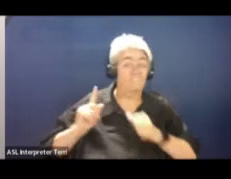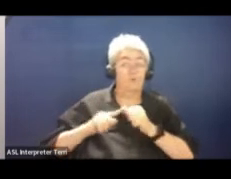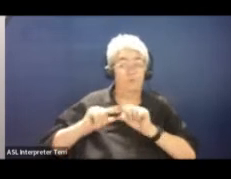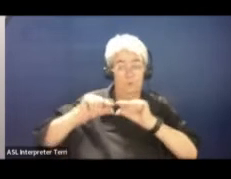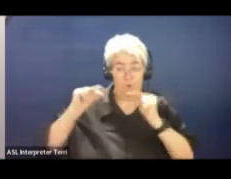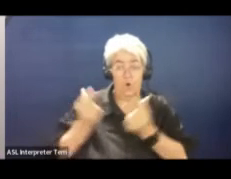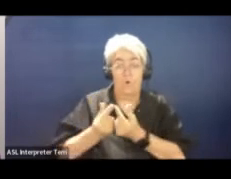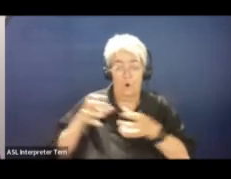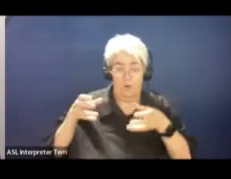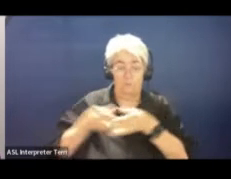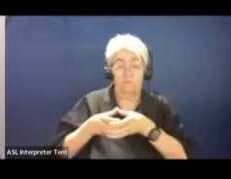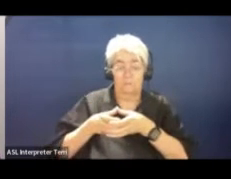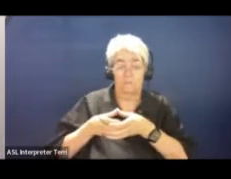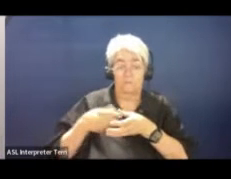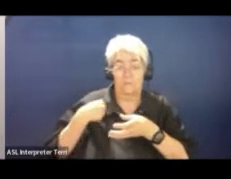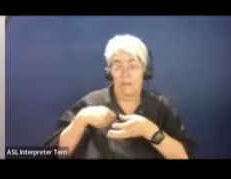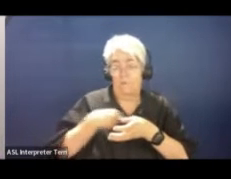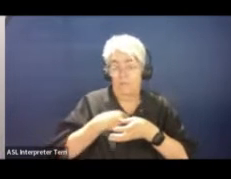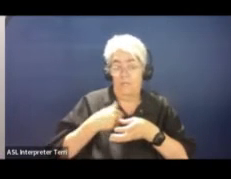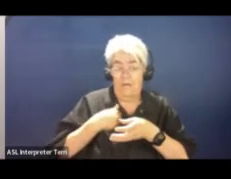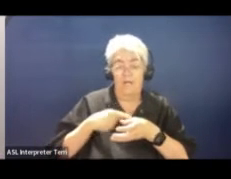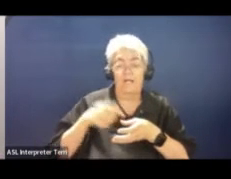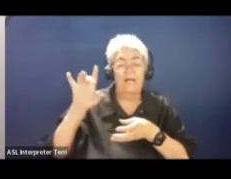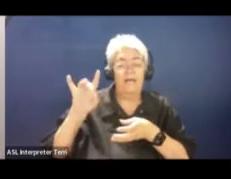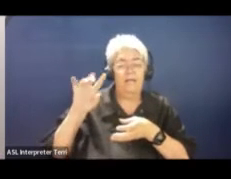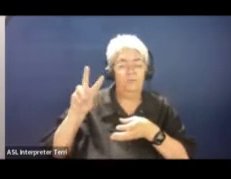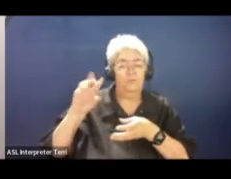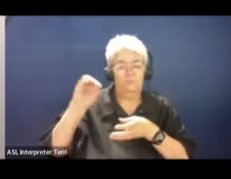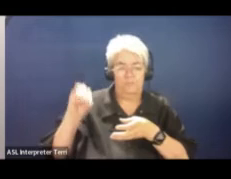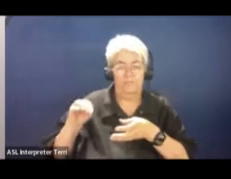cohort that we had had an 82% positivity rate of engagement.